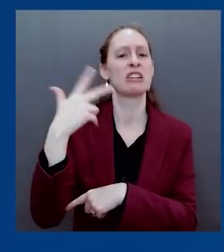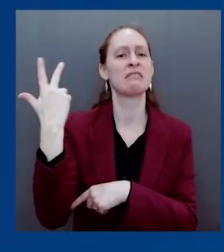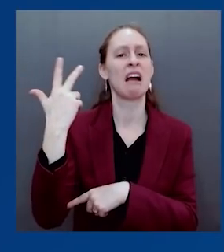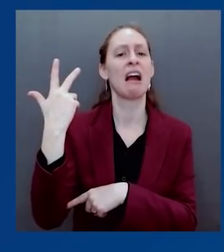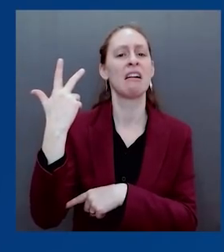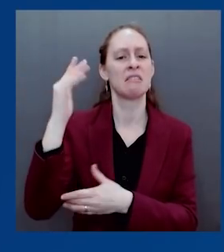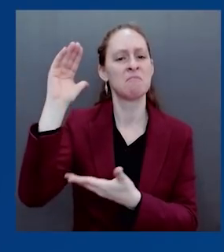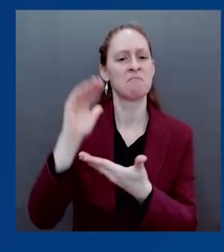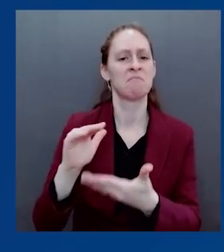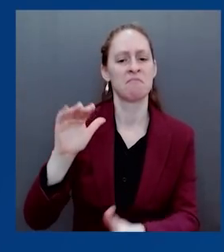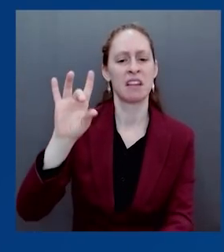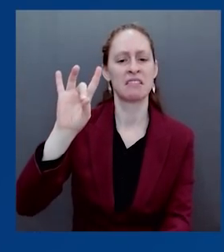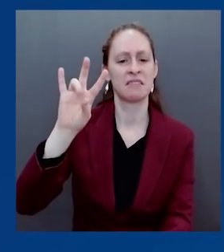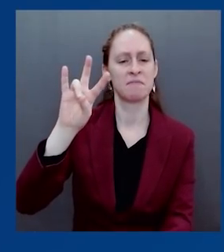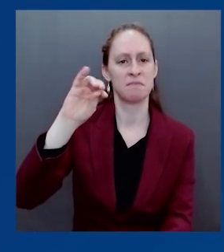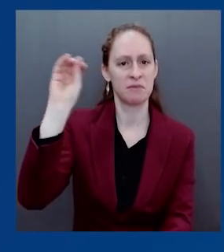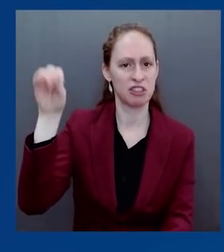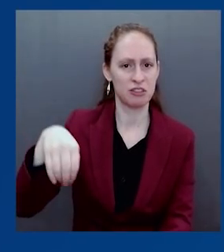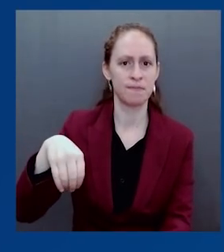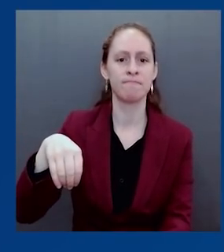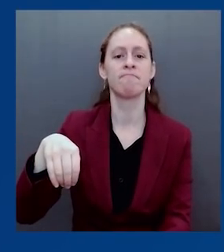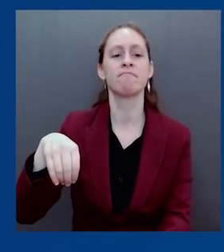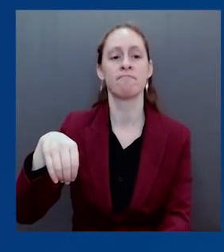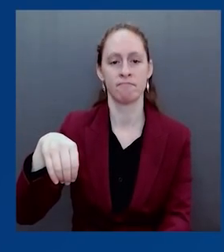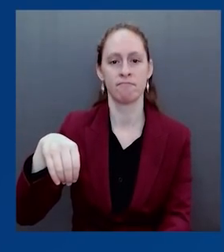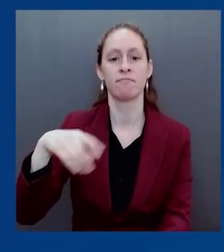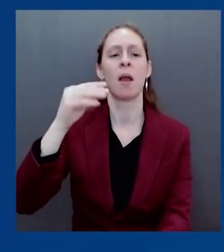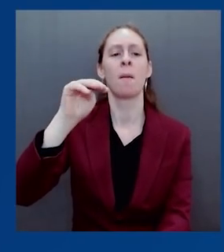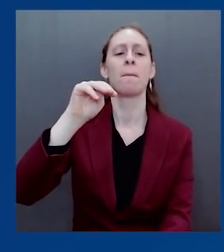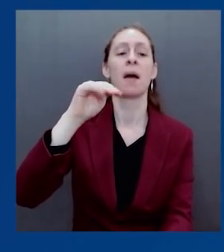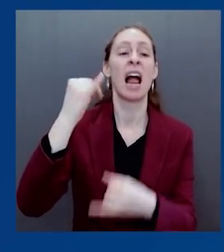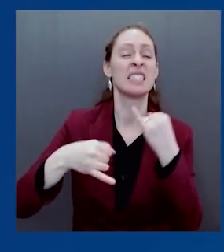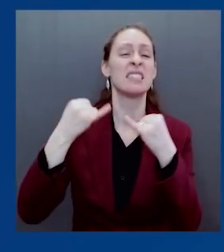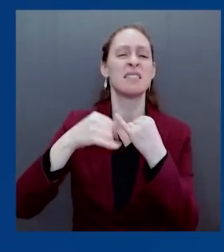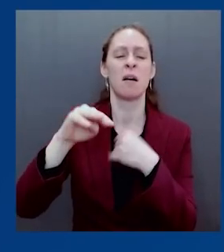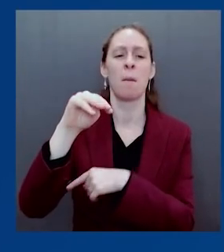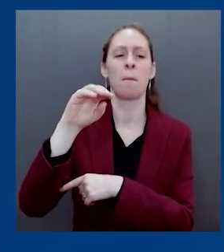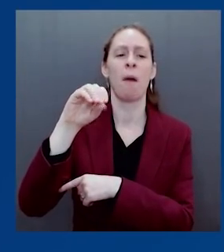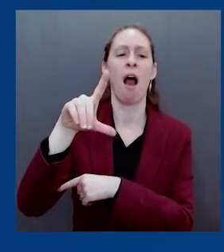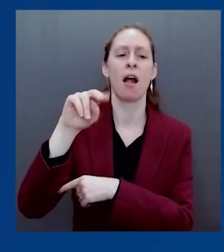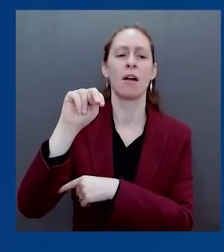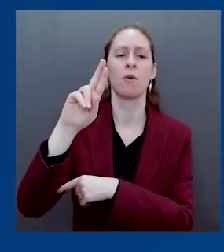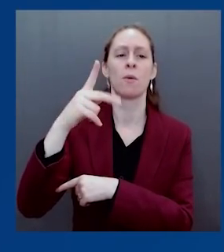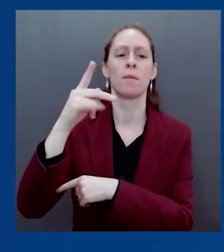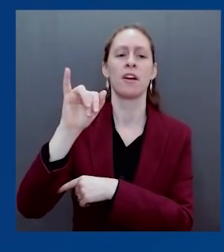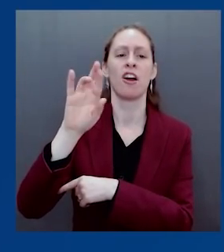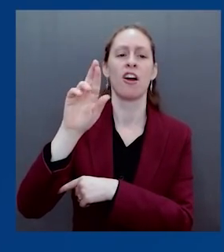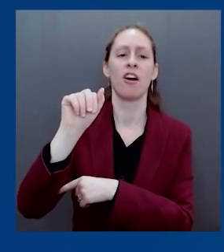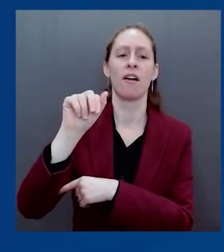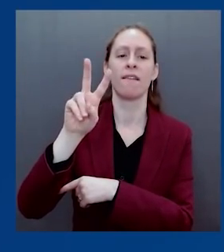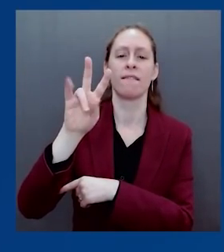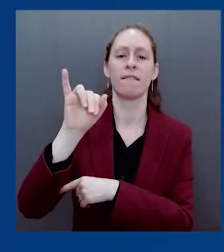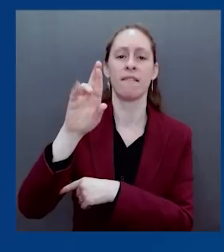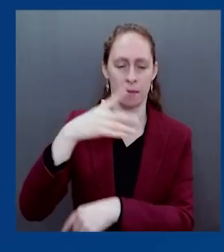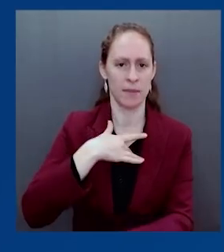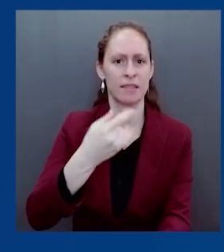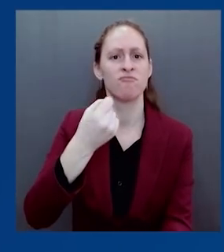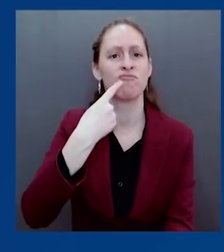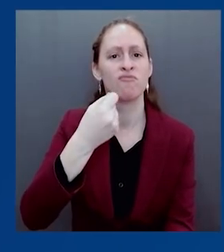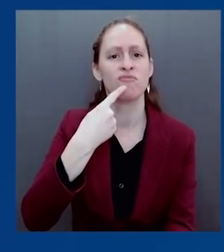And finally, molnupiravir, which is a five-day oral drug with 30 percent diminution. Next slide.